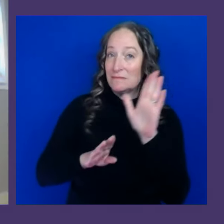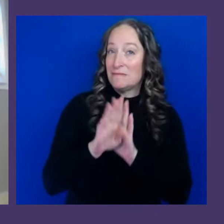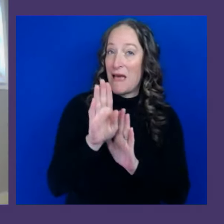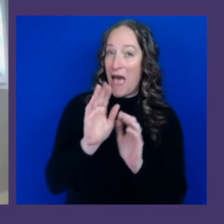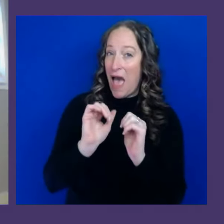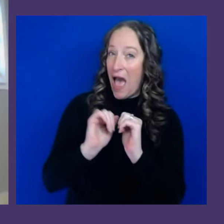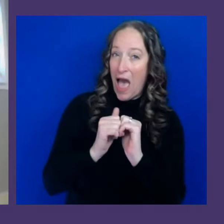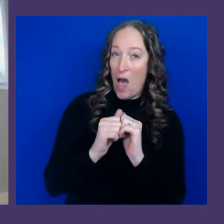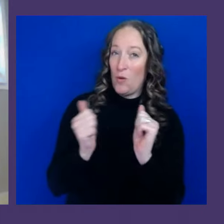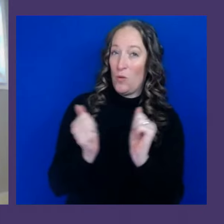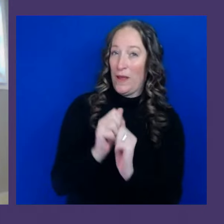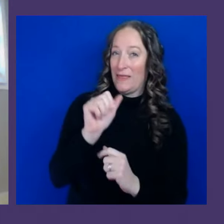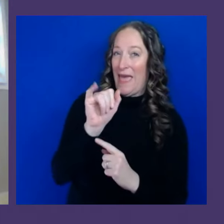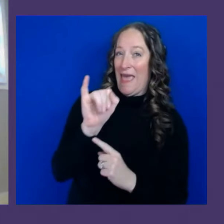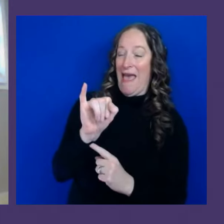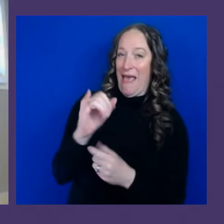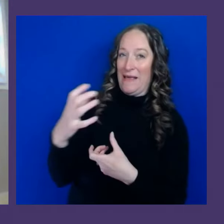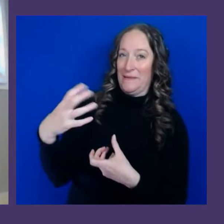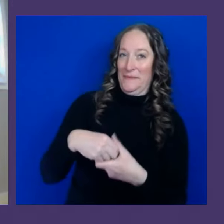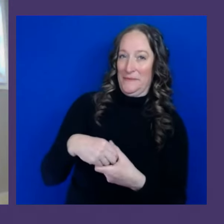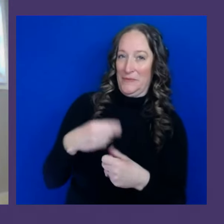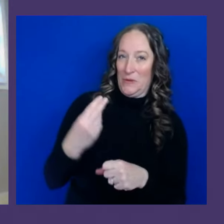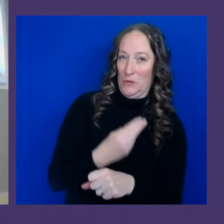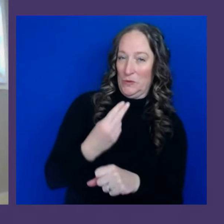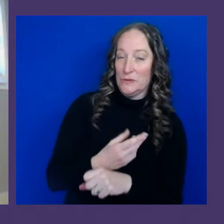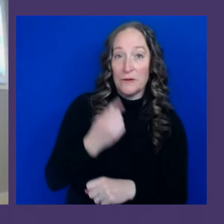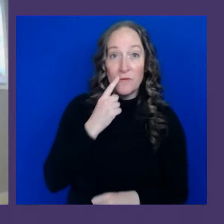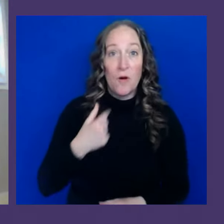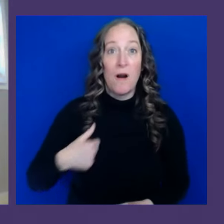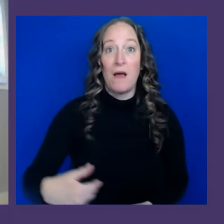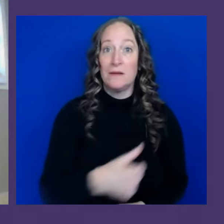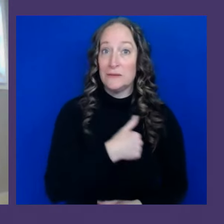For those of us who are new to AI, perhaps don't know where to go,